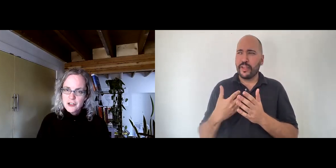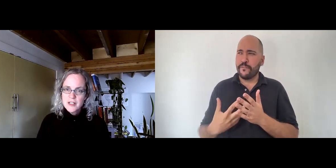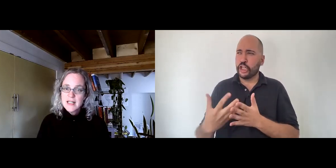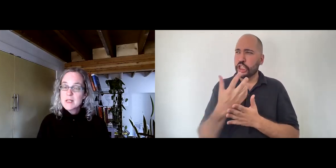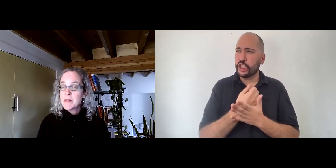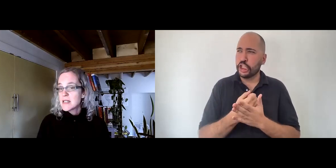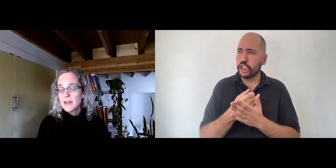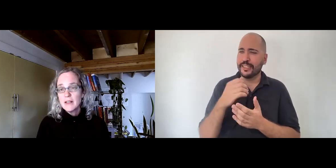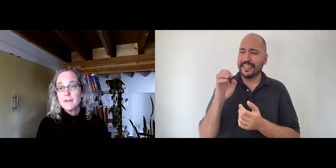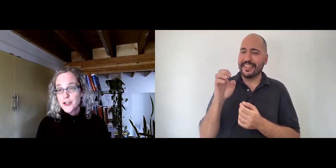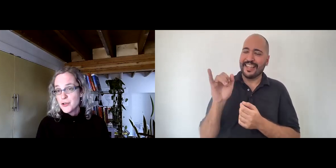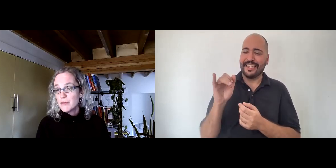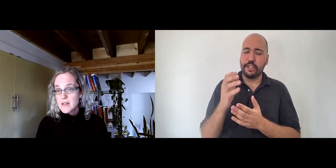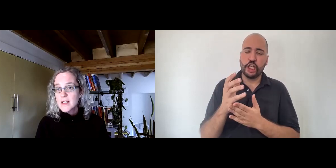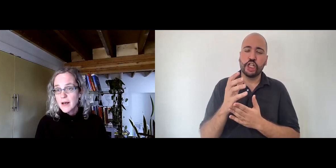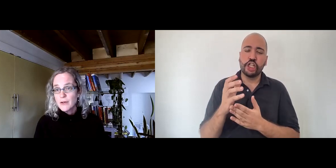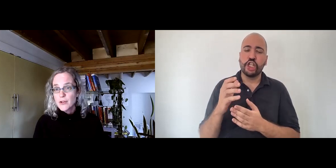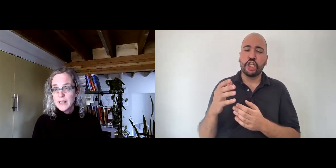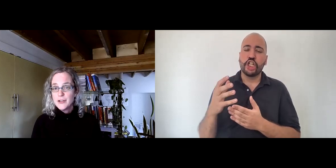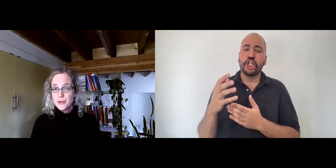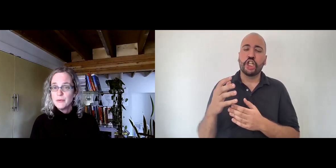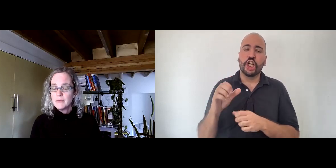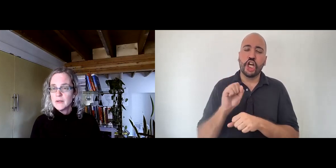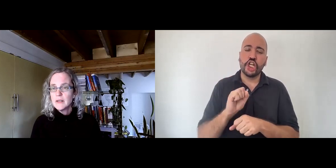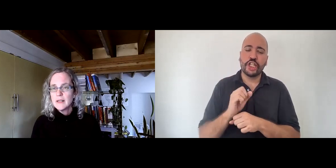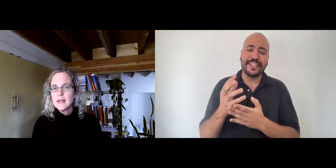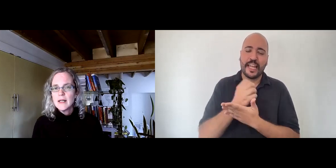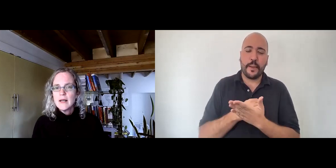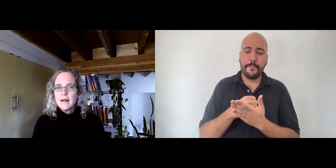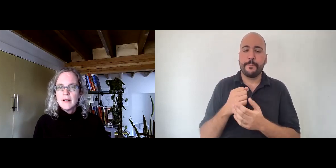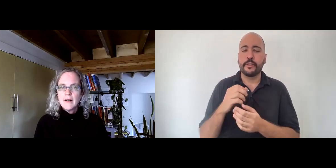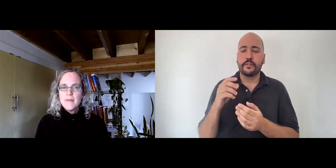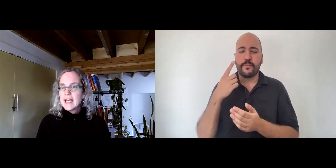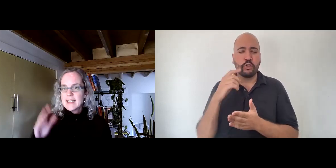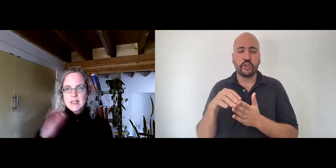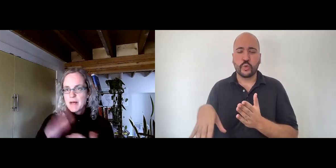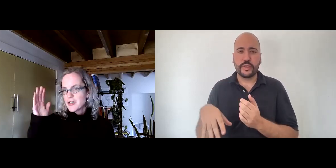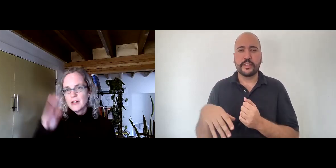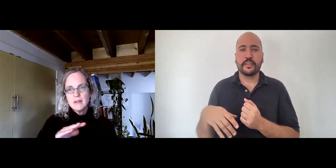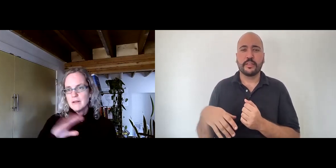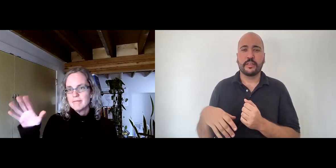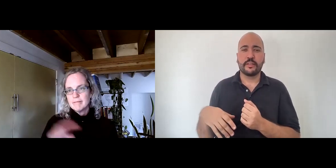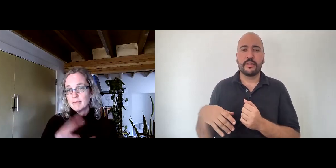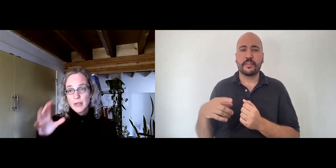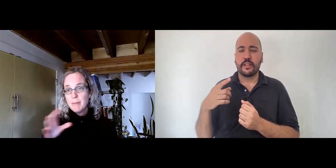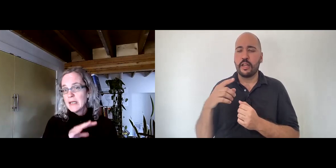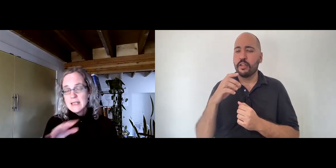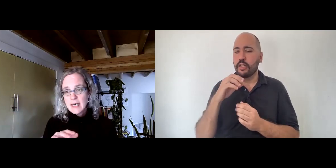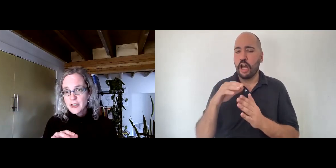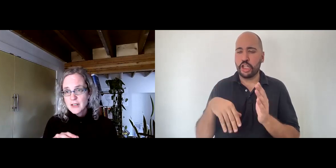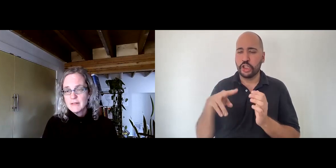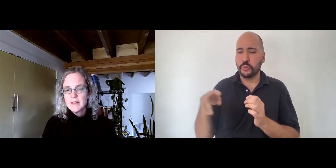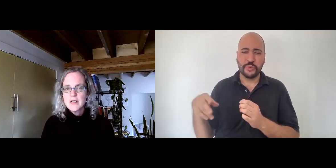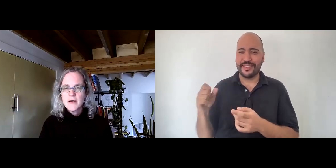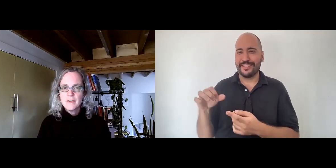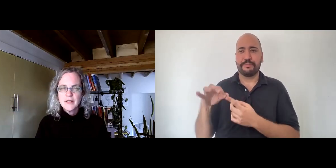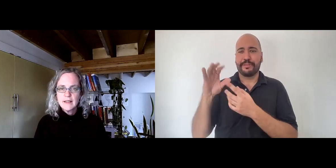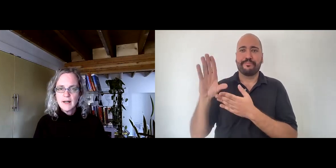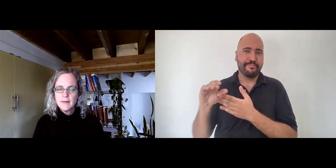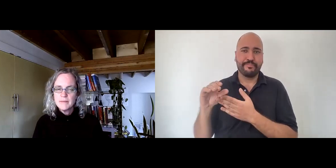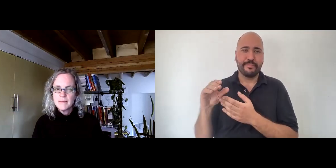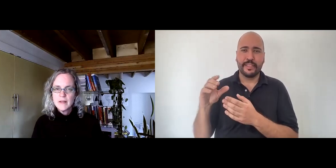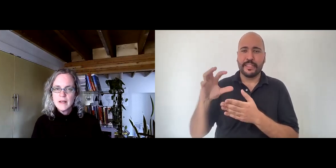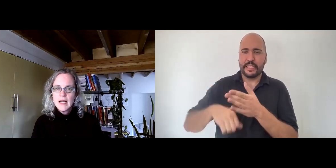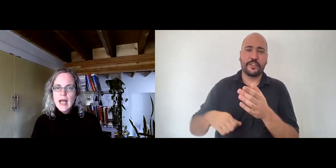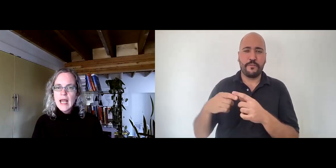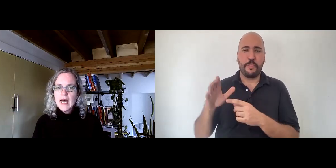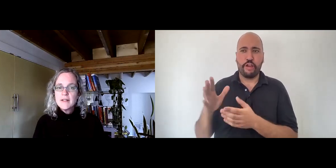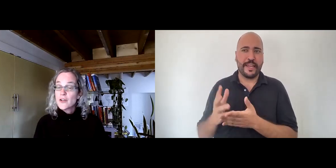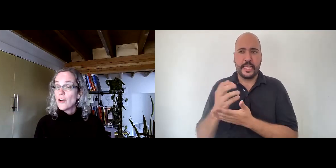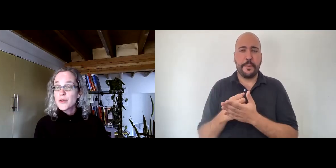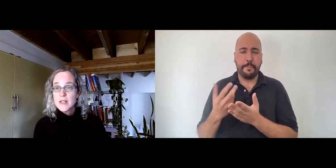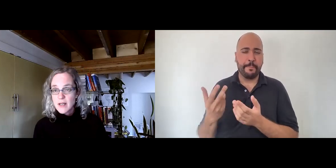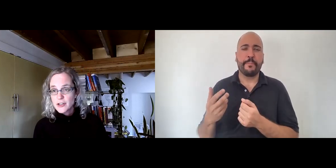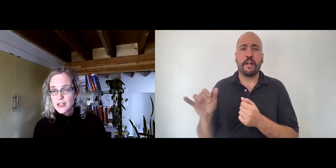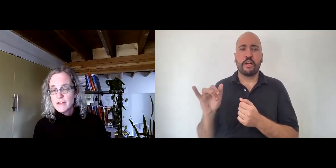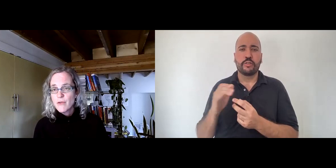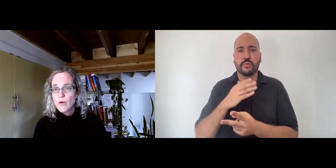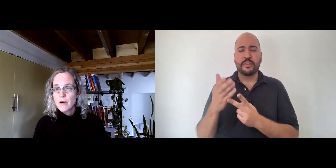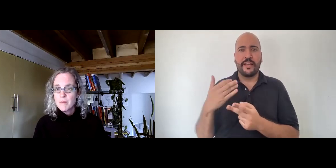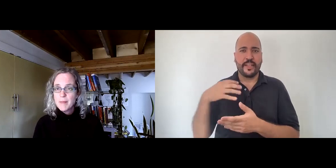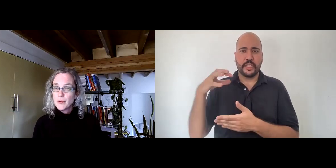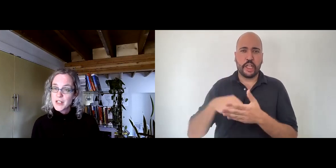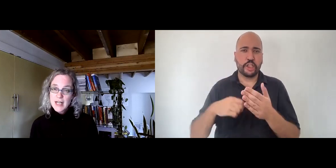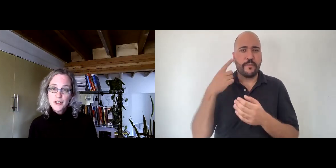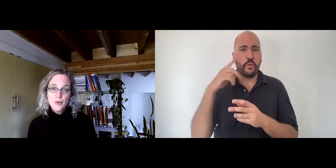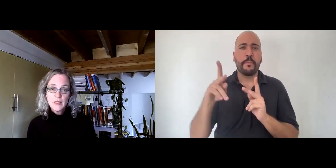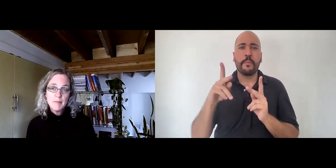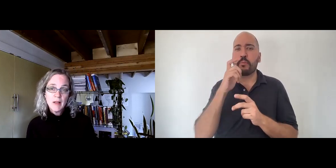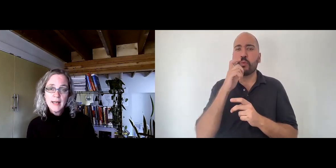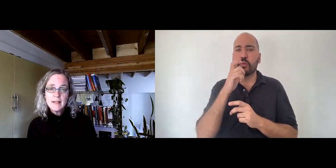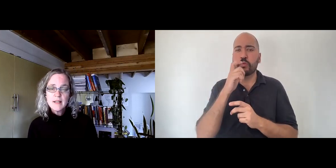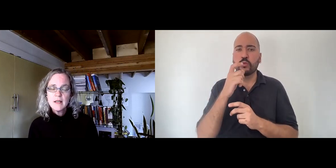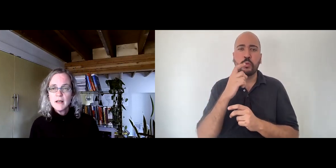That's specifically for students under 22. They get a special, pretty big deduction to their earned income and there's also a deduction for people who are statutorily blind.